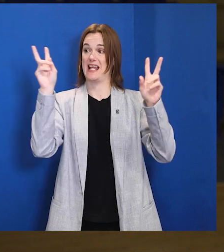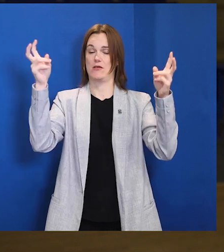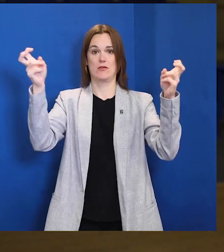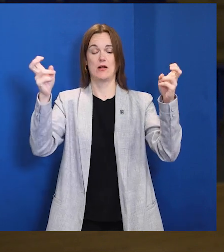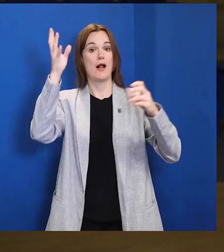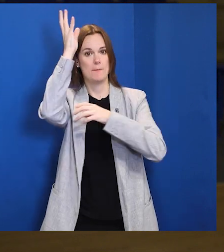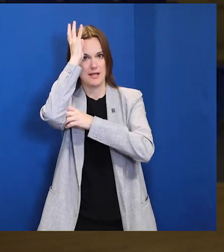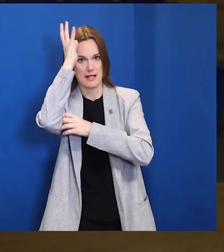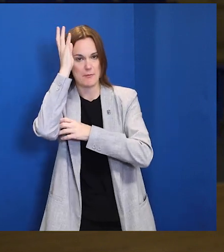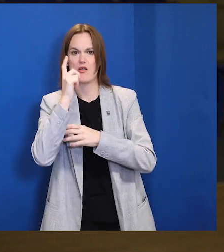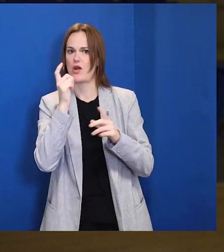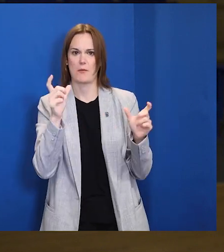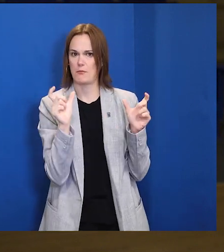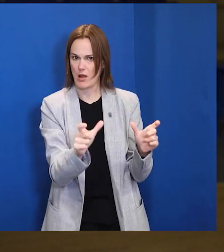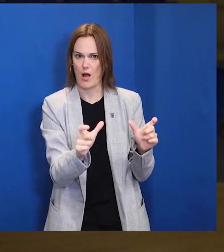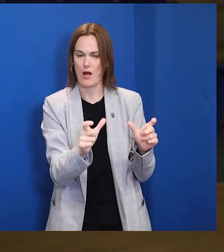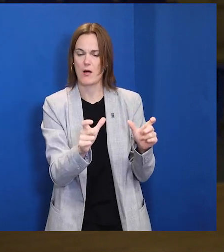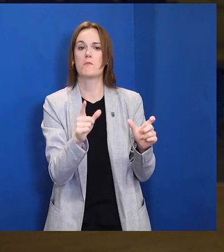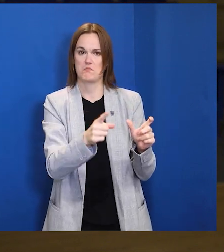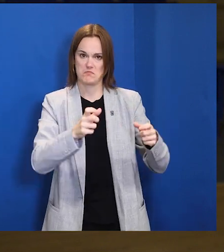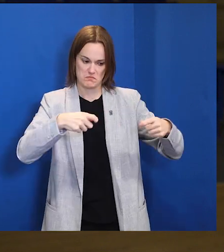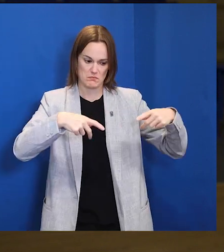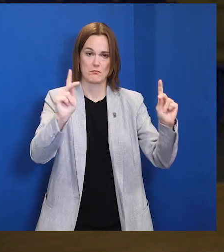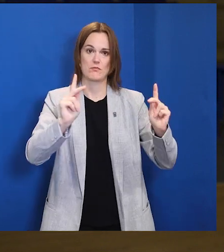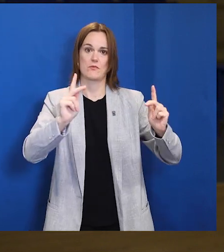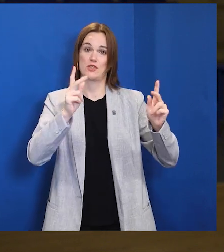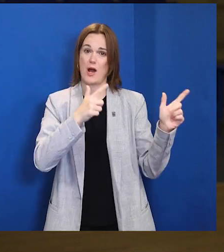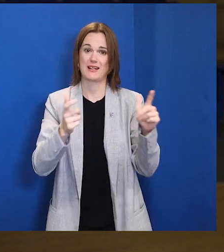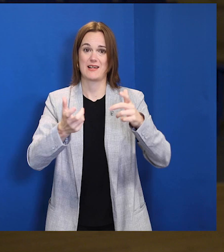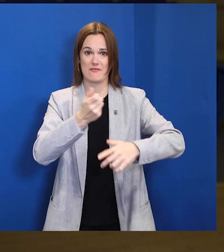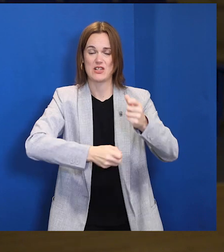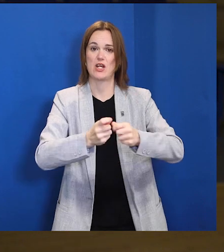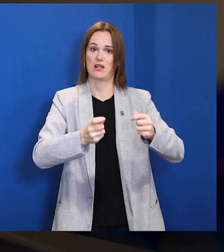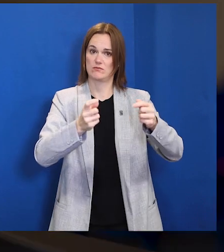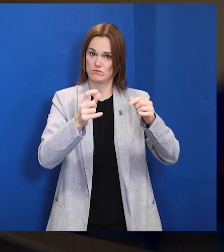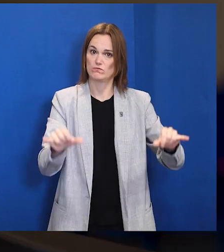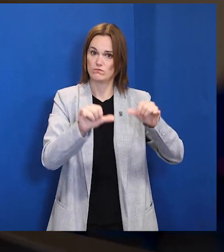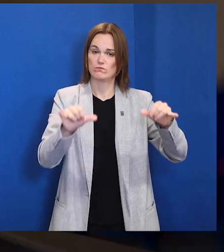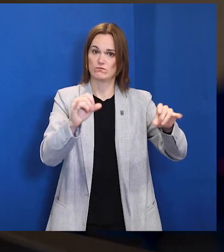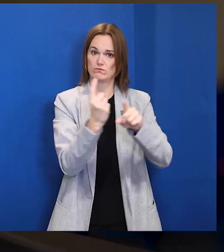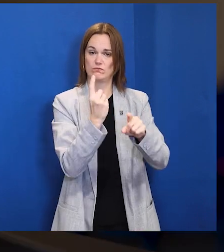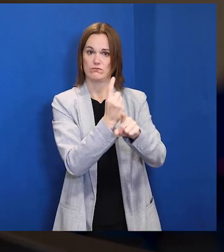be hindered from but have free Liberty of hunting and fishing, as usual. It should go without saying